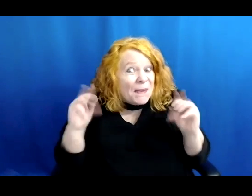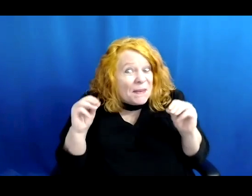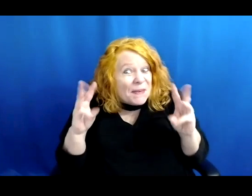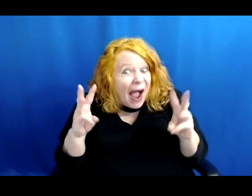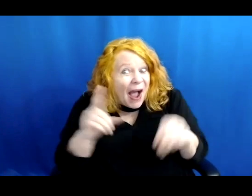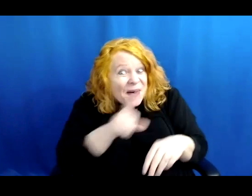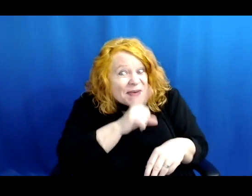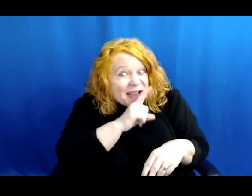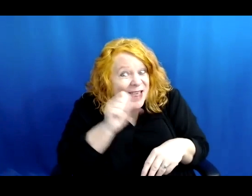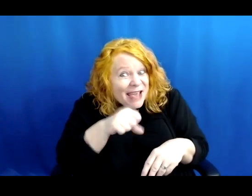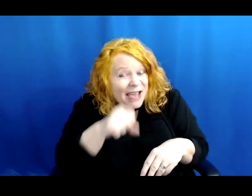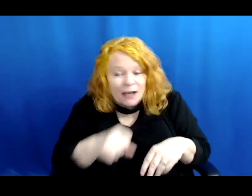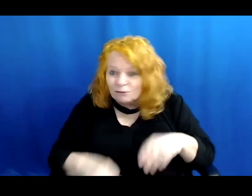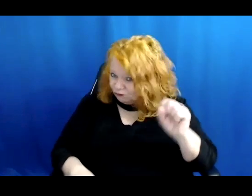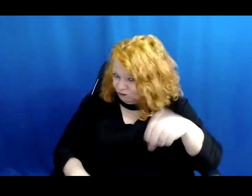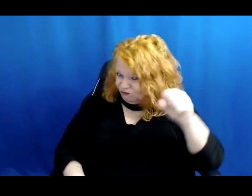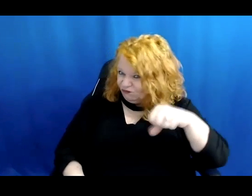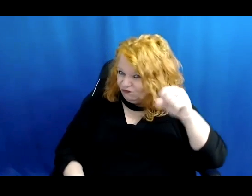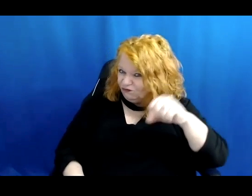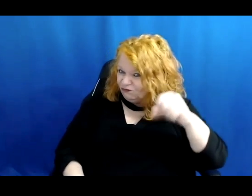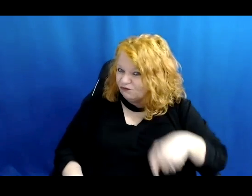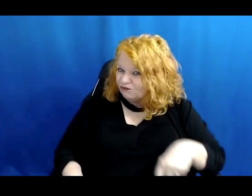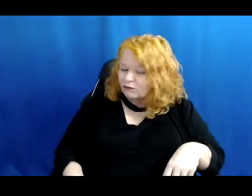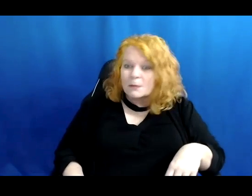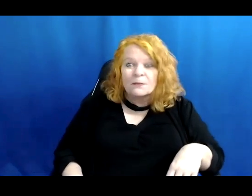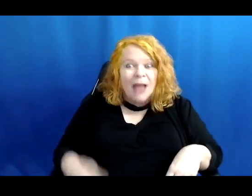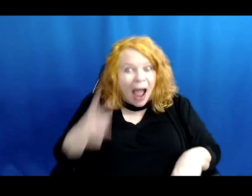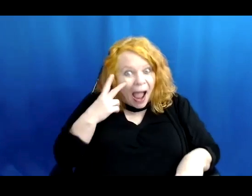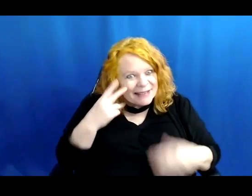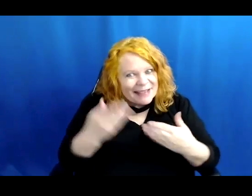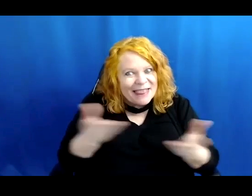Marvin: They're through the screen. “I can see them all!” said Big Marvin